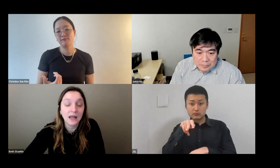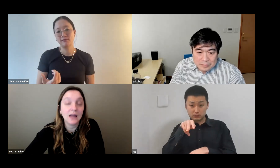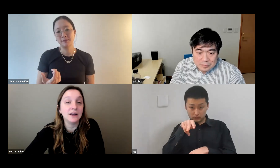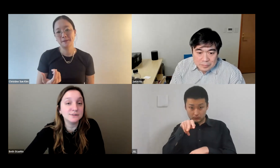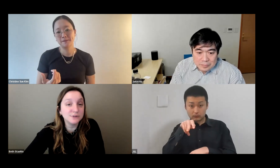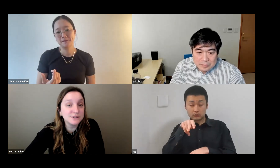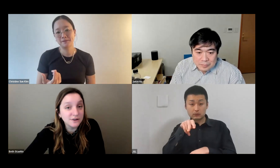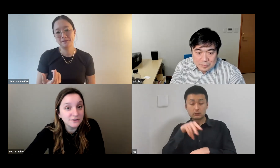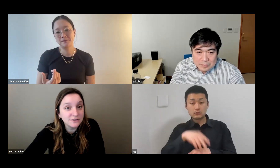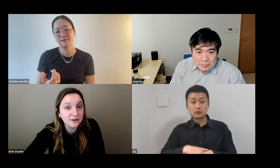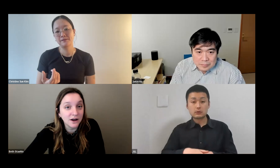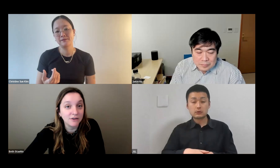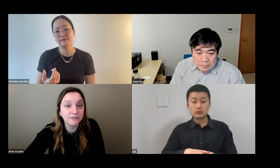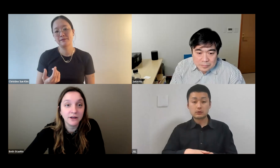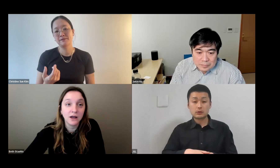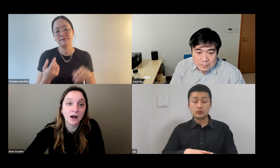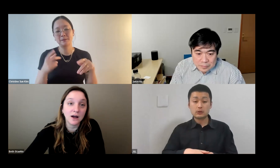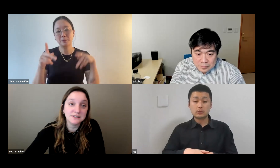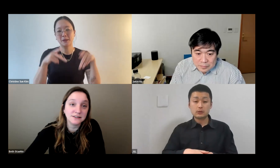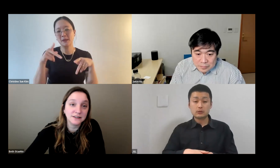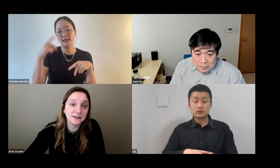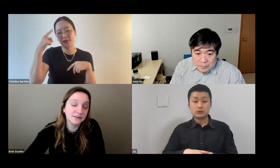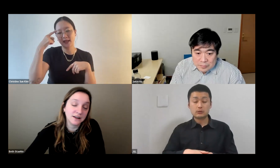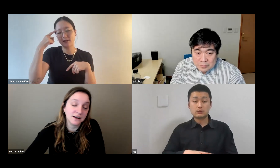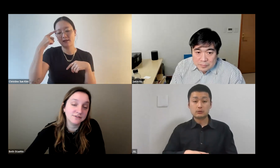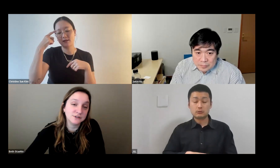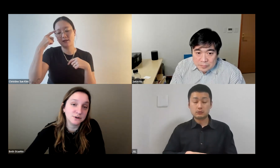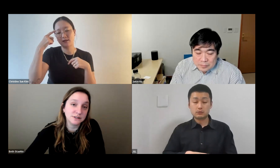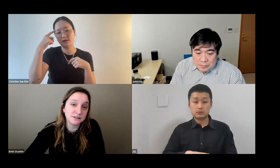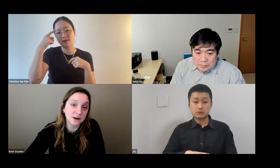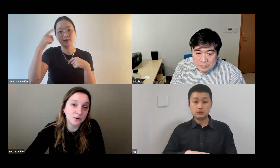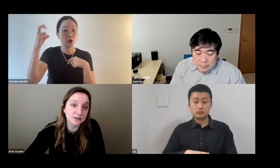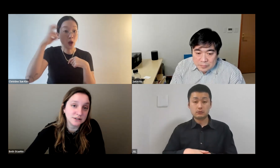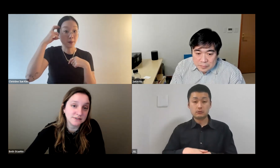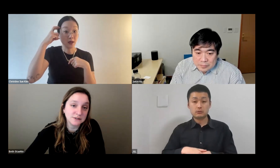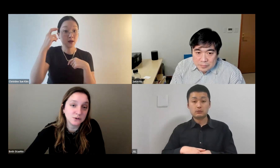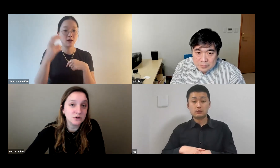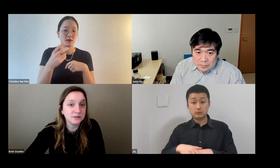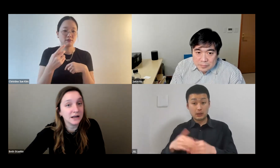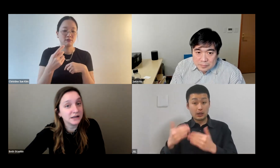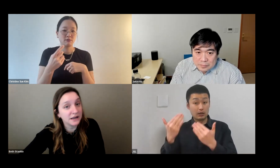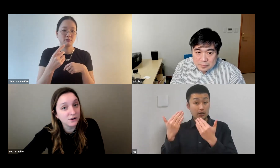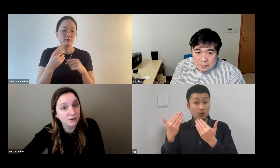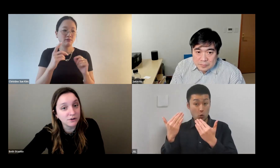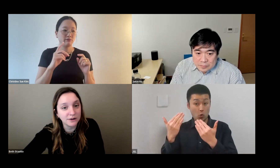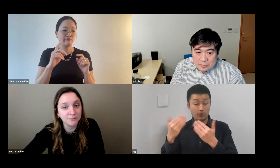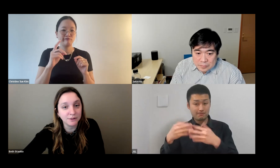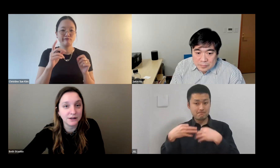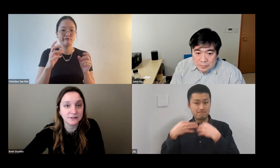and as a result of isolated students not going to deaf schools and getting cochlear implants,